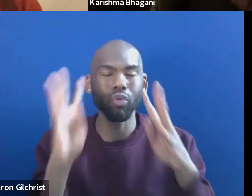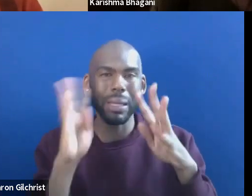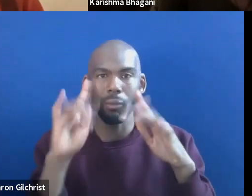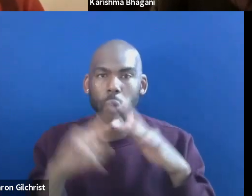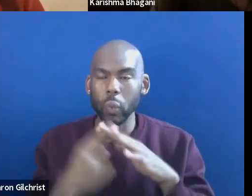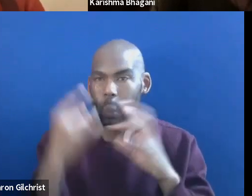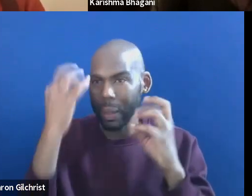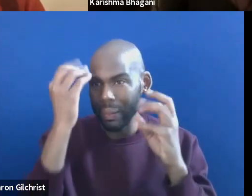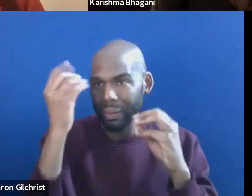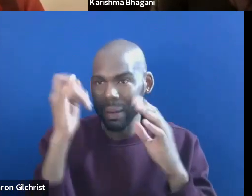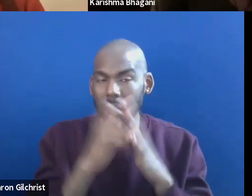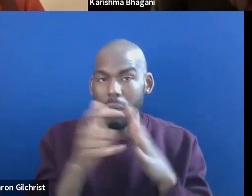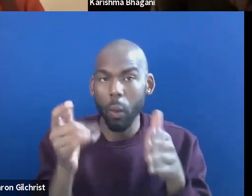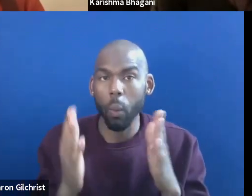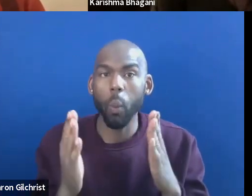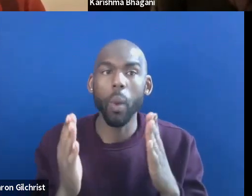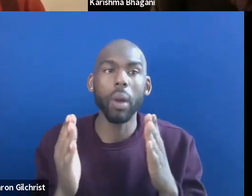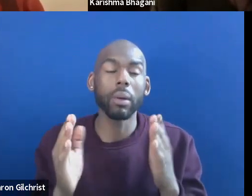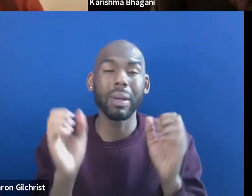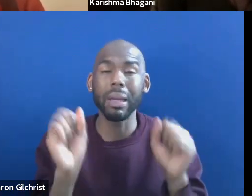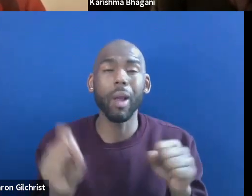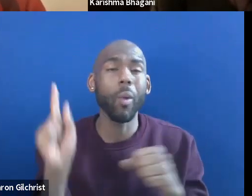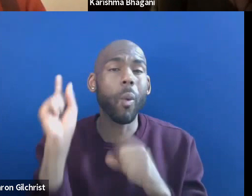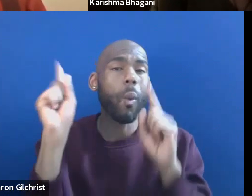That stories can be told anywhere, anyhow.